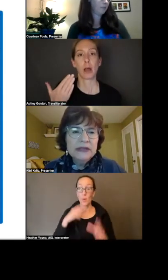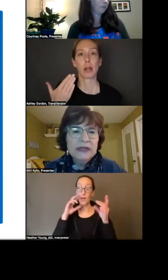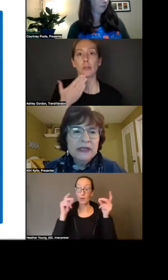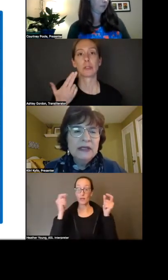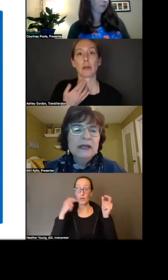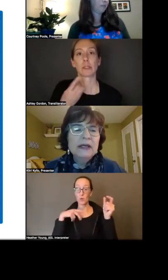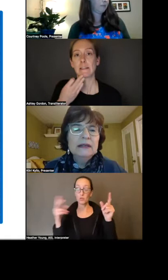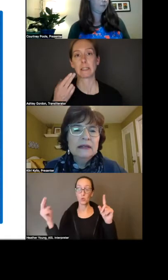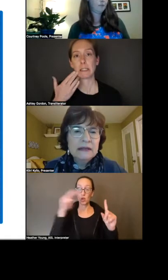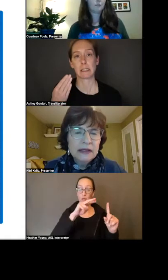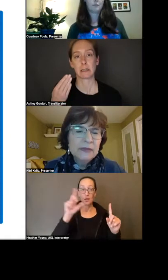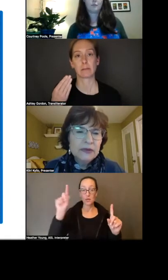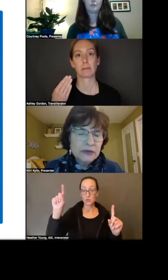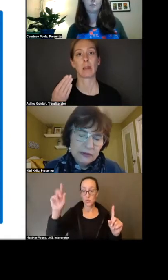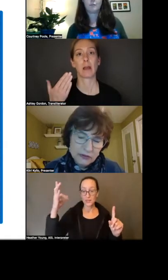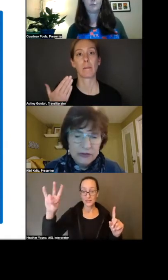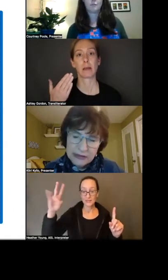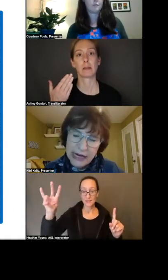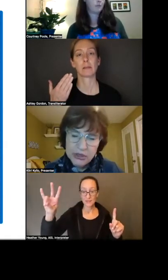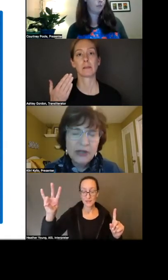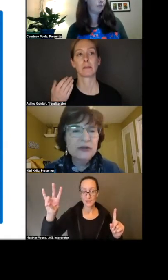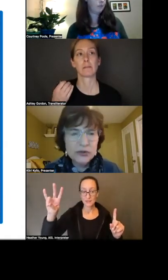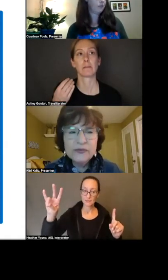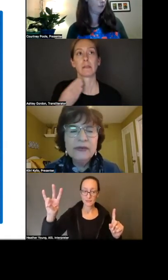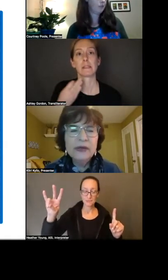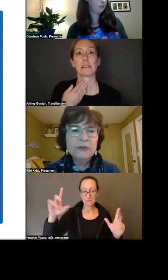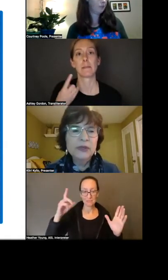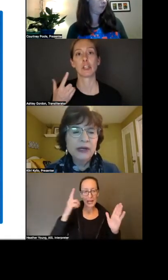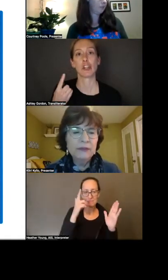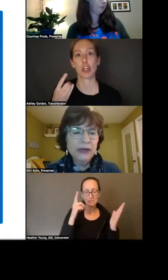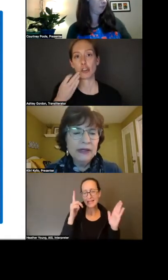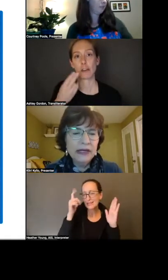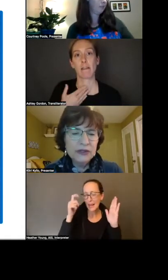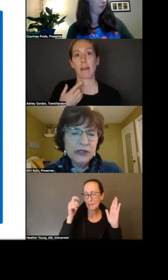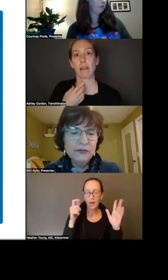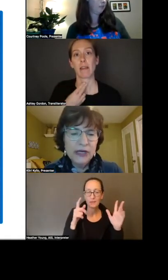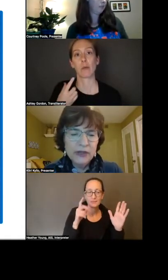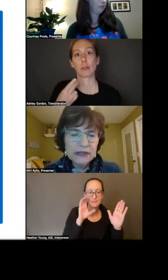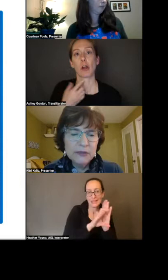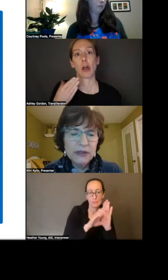a 2017 snapshot survey that was put on by the National Center for Hearing Assessment